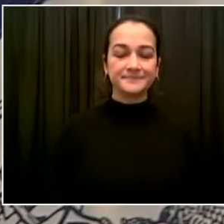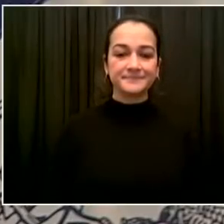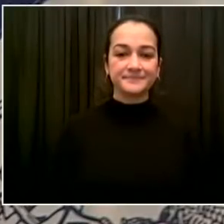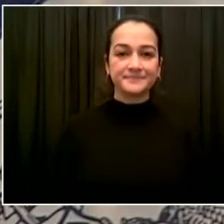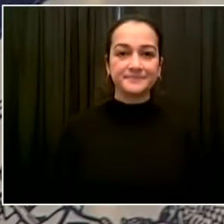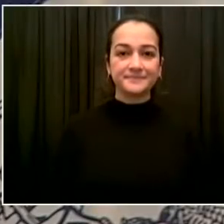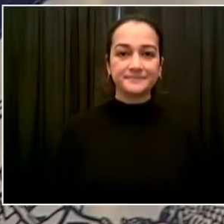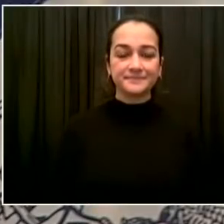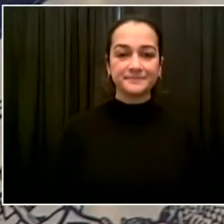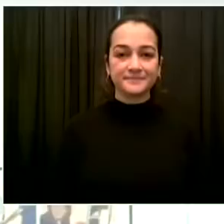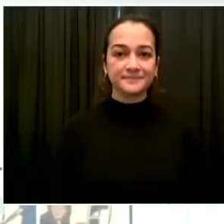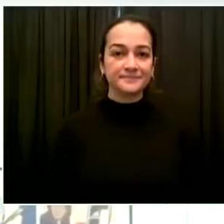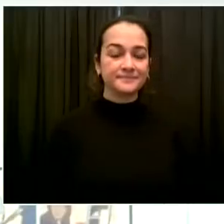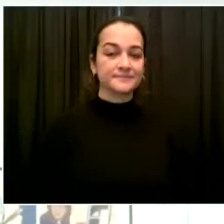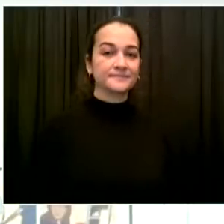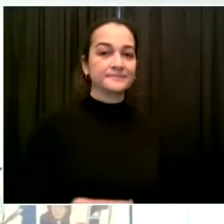STAY SAFE PARTICULARLY